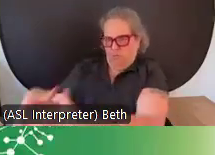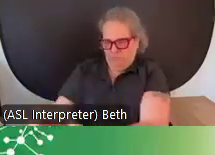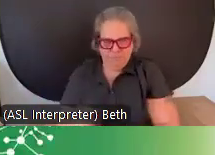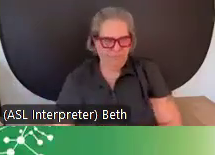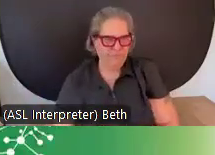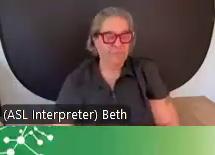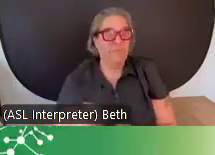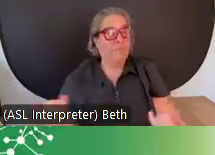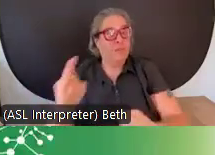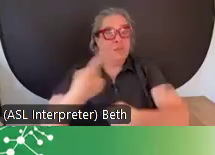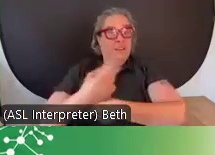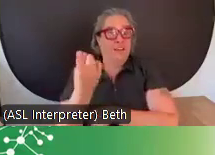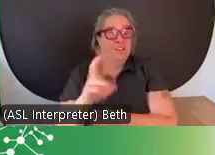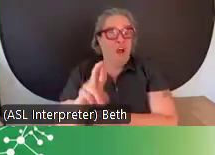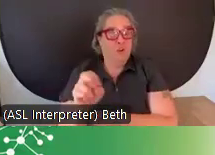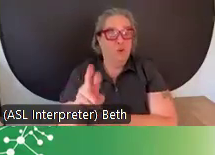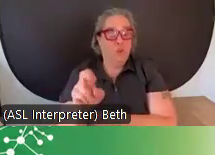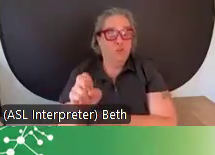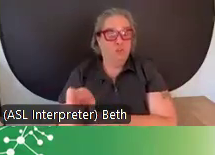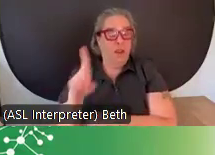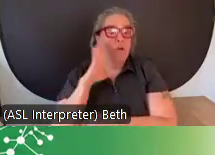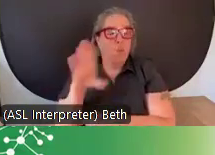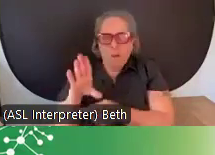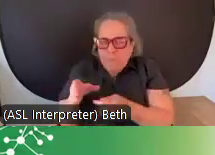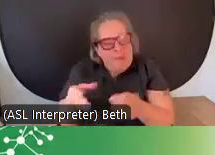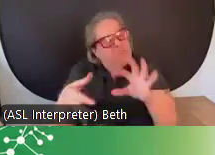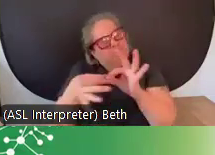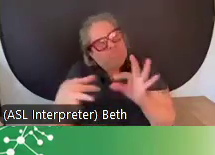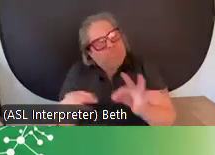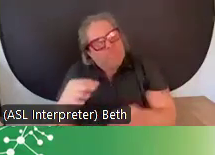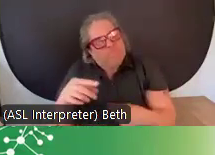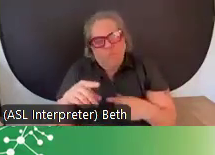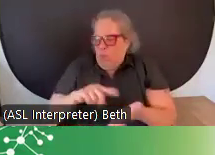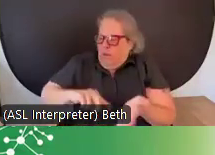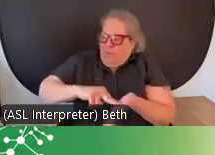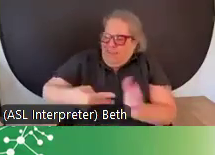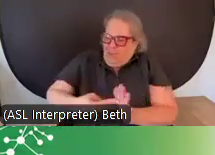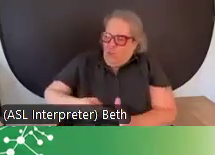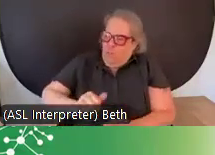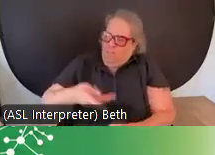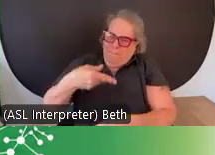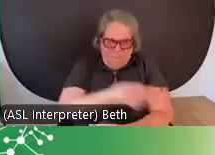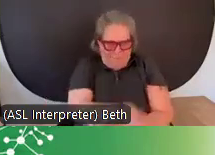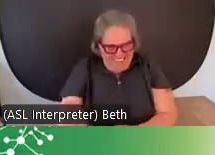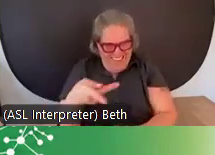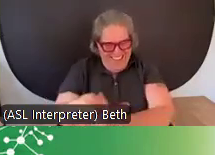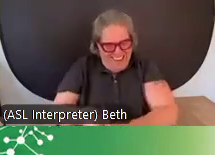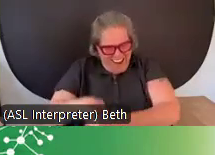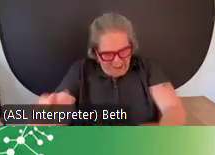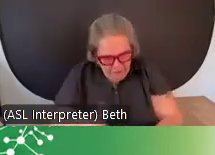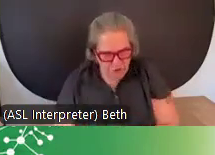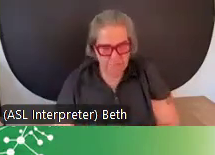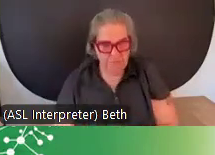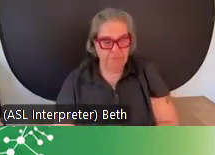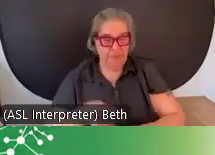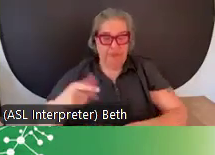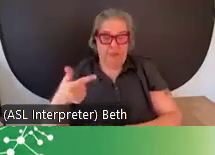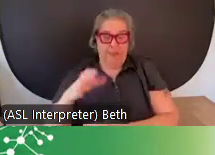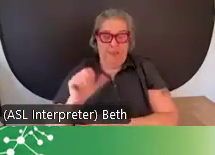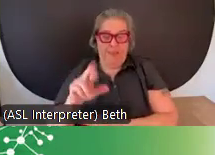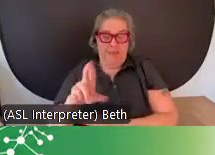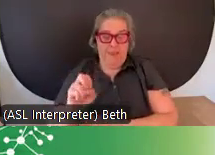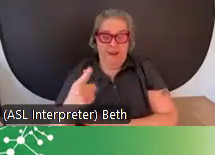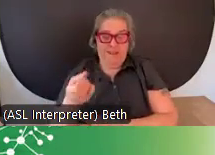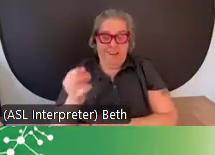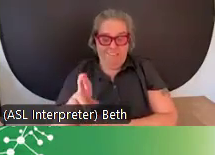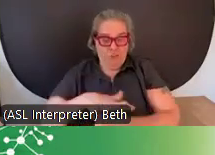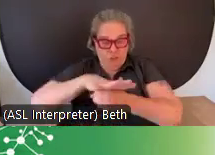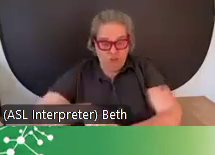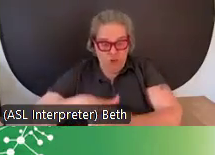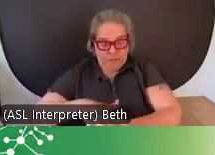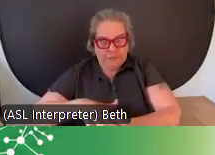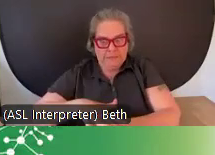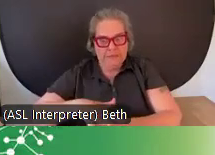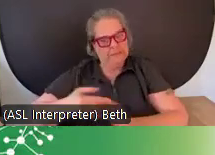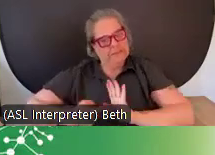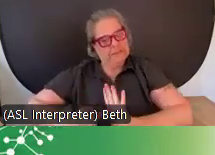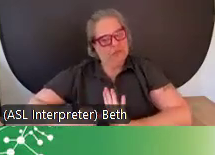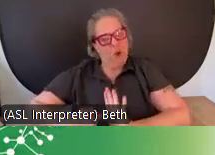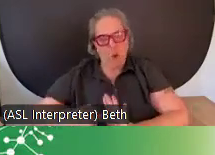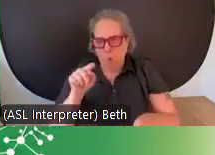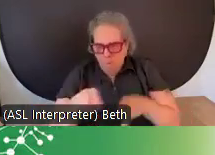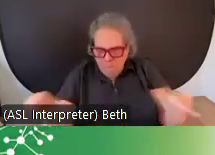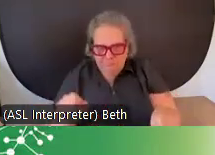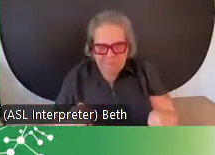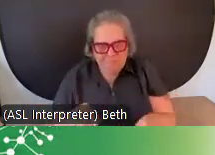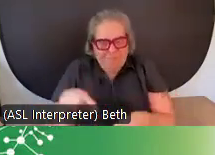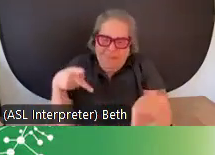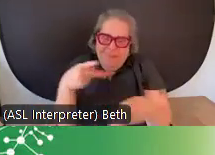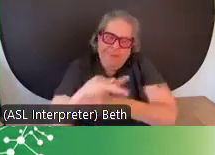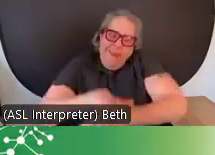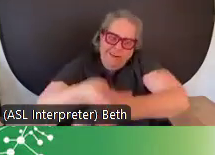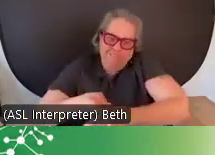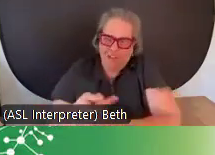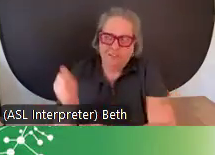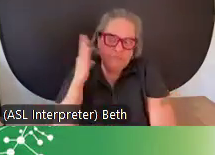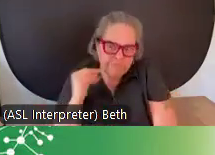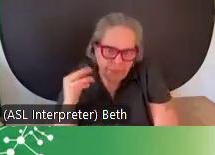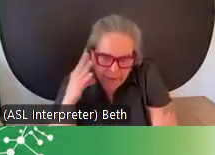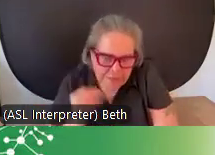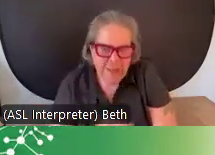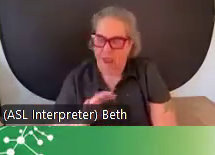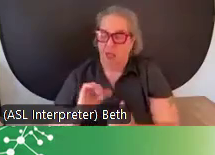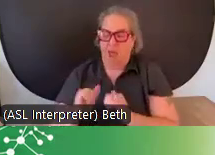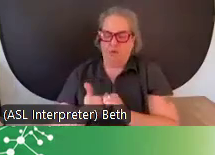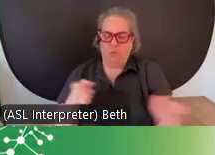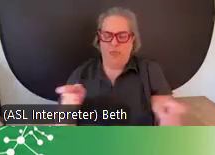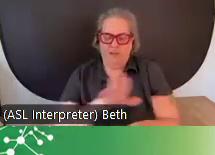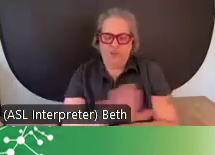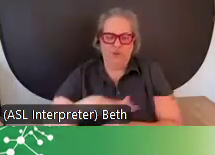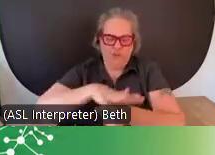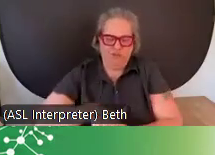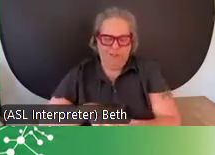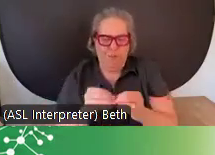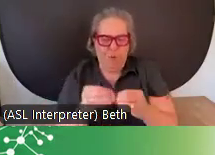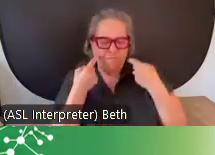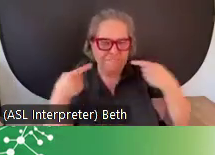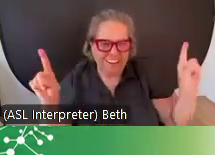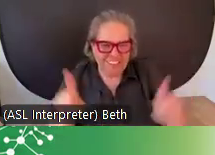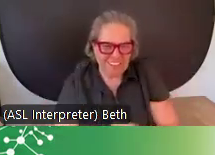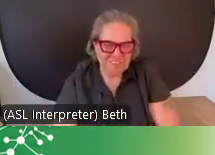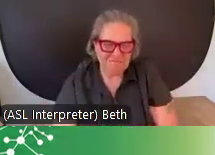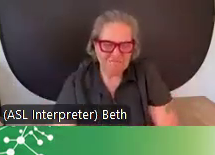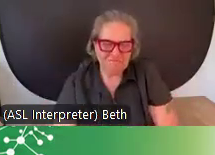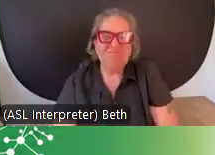So today Dr. Norstrand will be exploring what it means to be a caregiver, the signs and impact of Caregiver Stress Syndrome, common emotional stressors that caregivers face, and ways to manage stress more effectively.